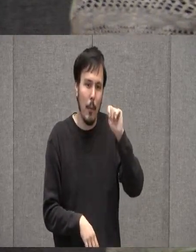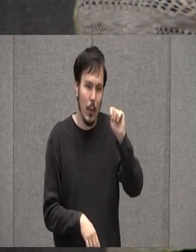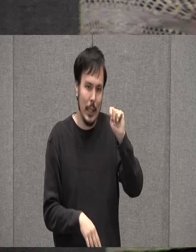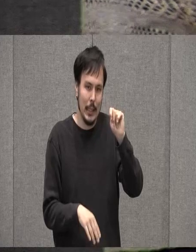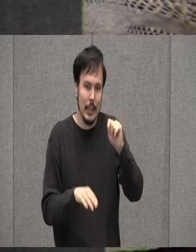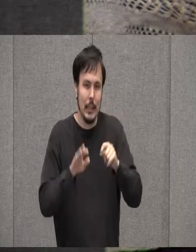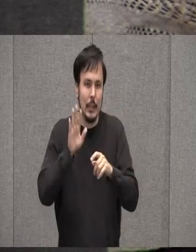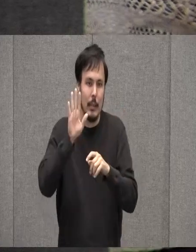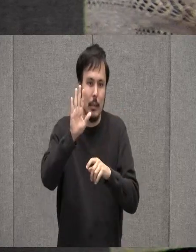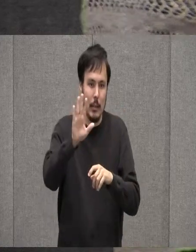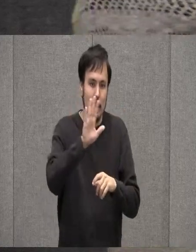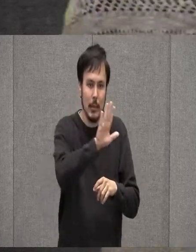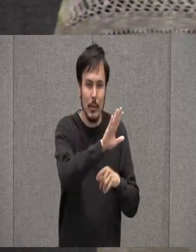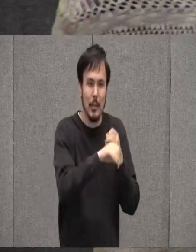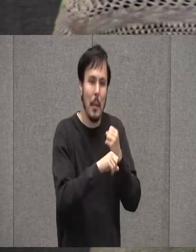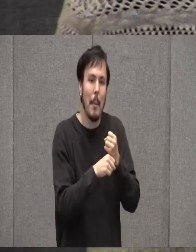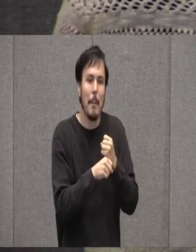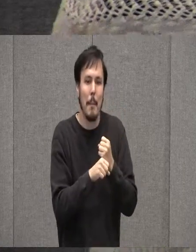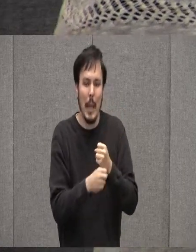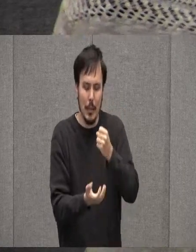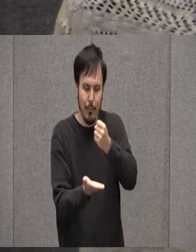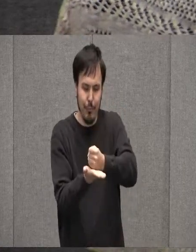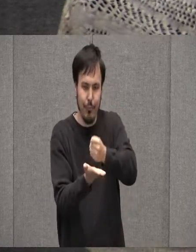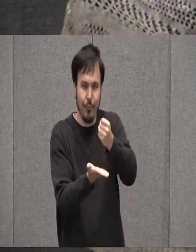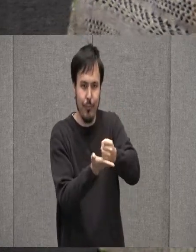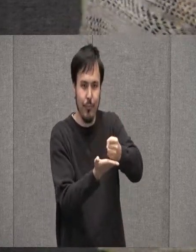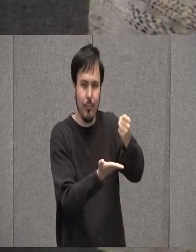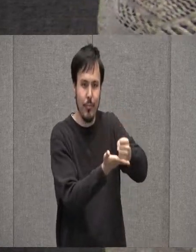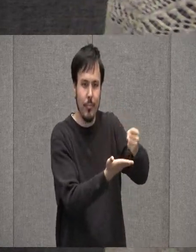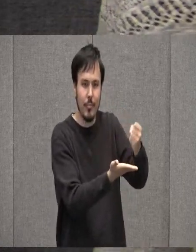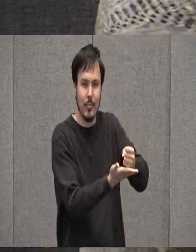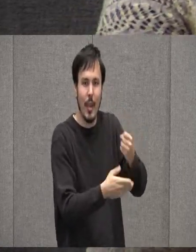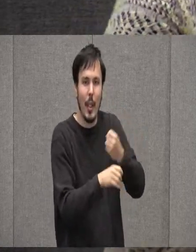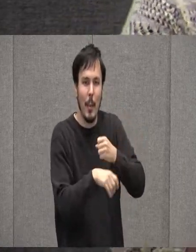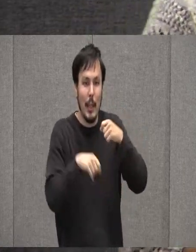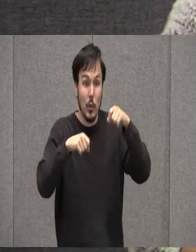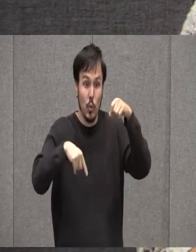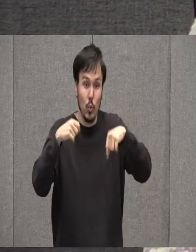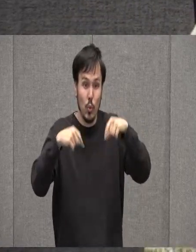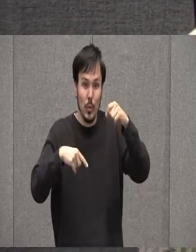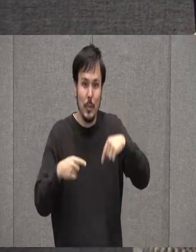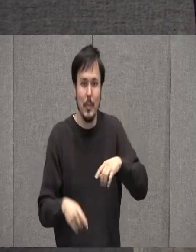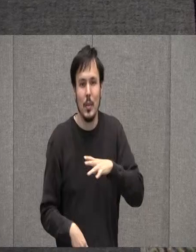to make some little guys over there and then they make these cool little drippies, which is super fun also.